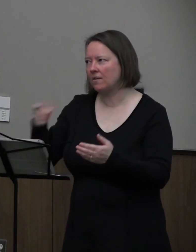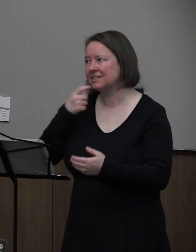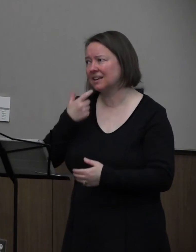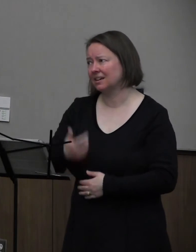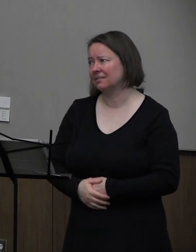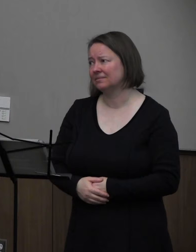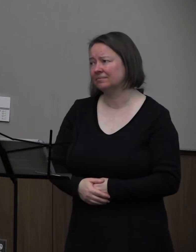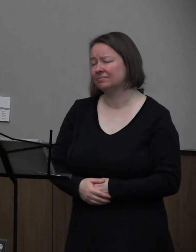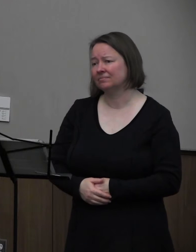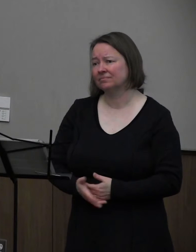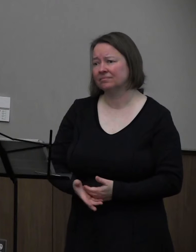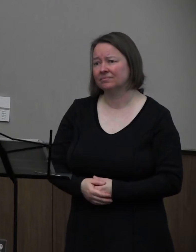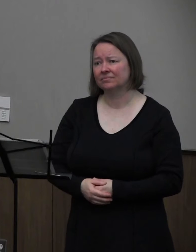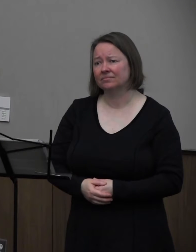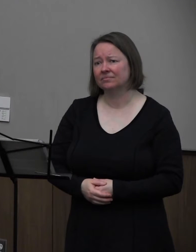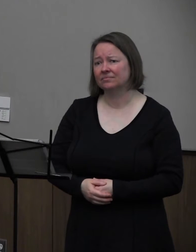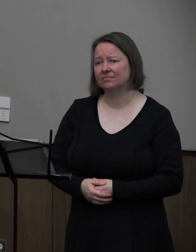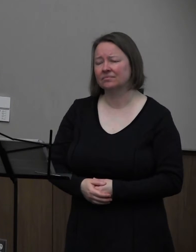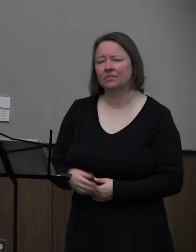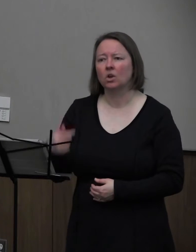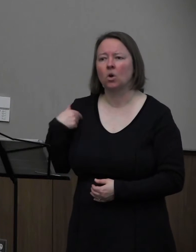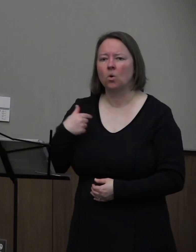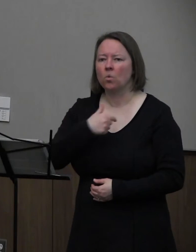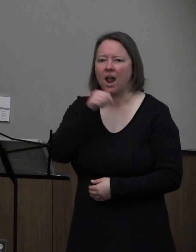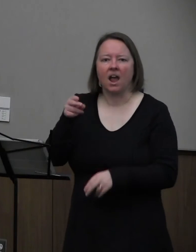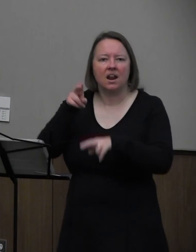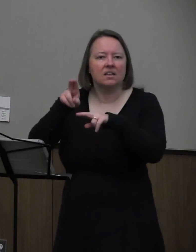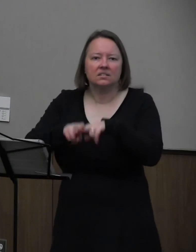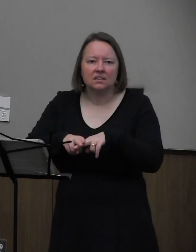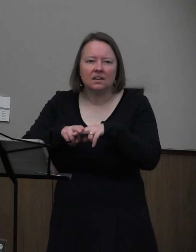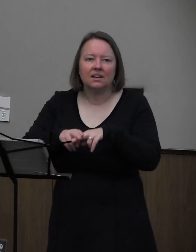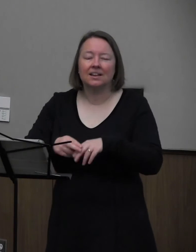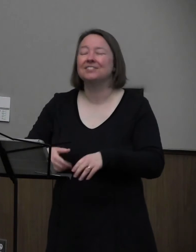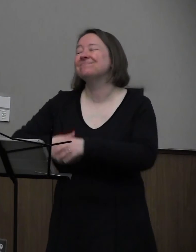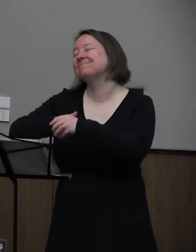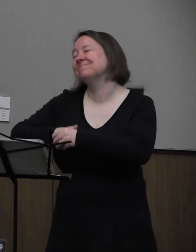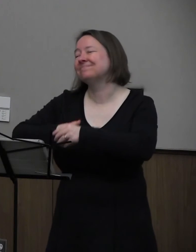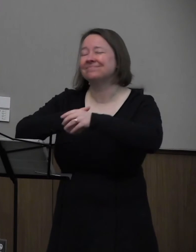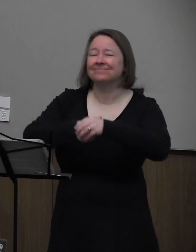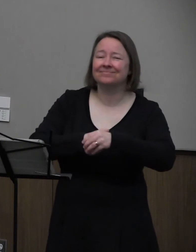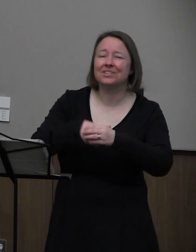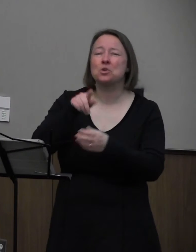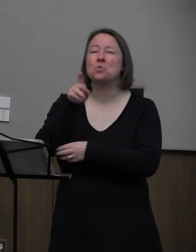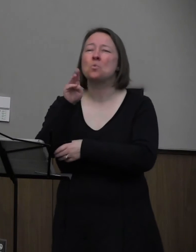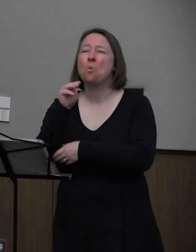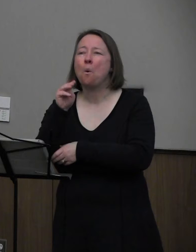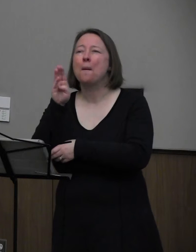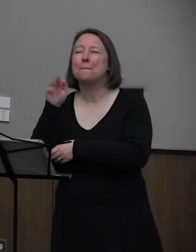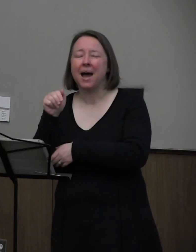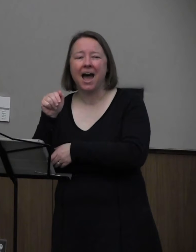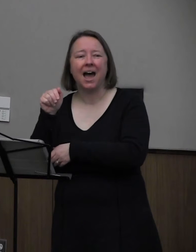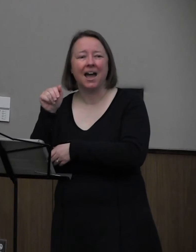to say.' We're not going to sit around and shake hands and go 'kumbaya' and 'I'm sorry.'